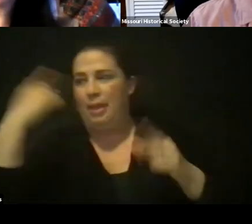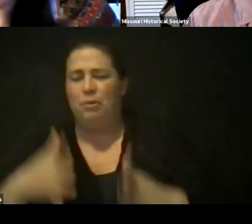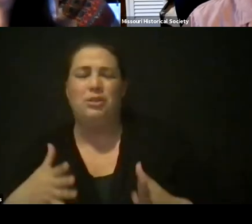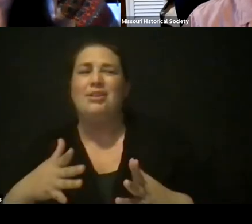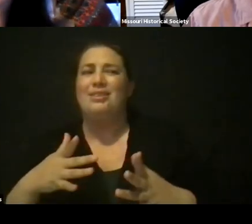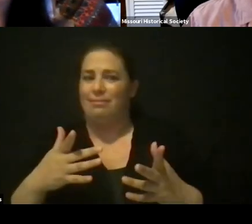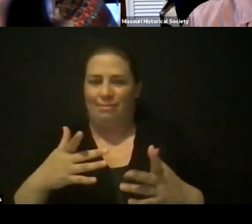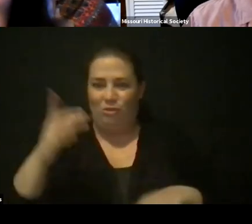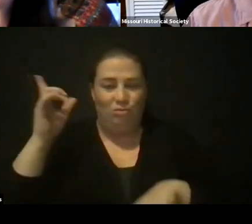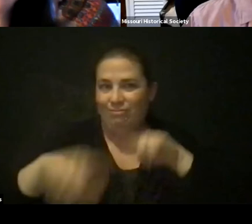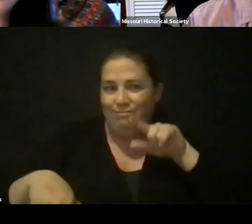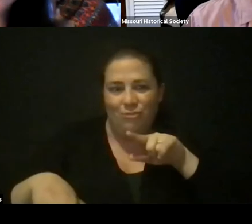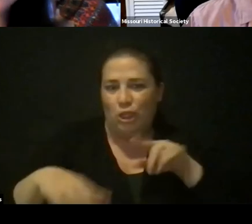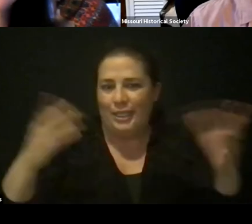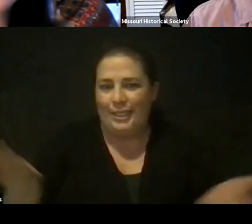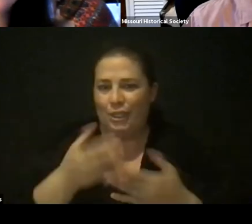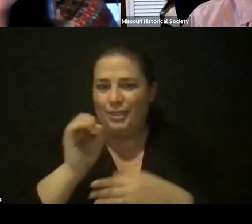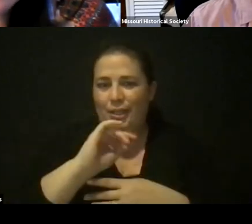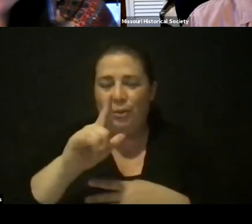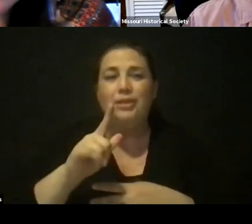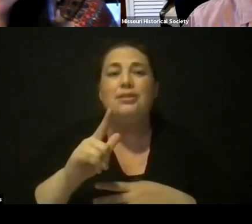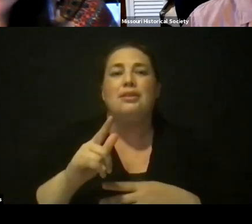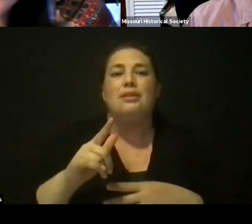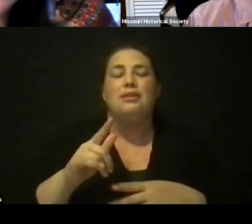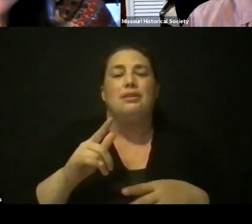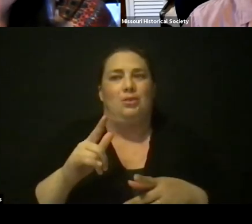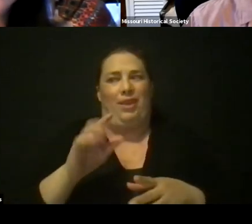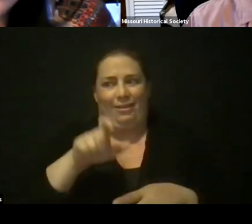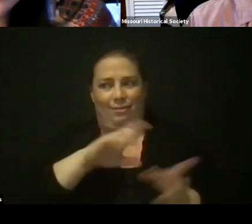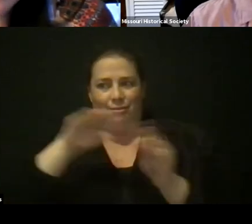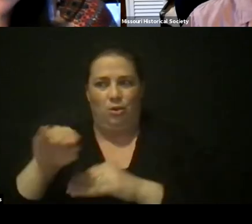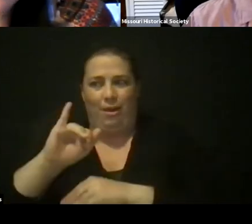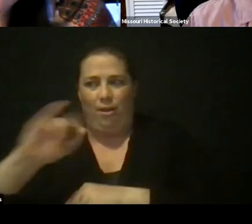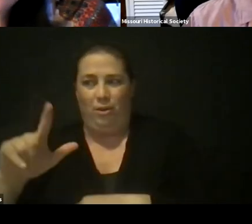California. That would be something maybe my cousin Korean